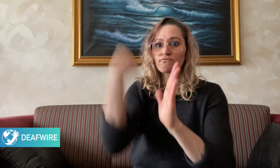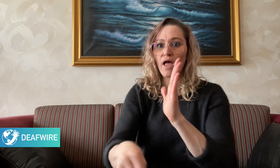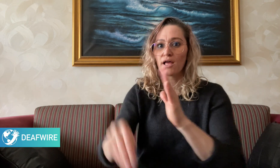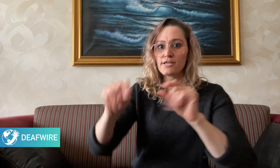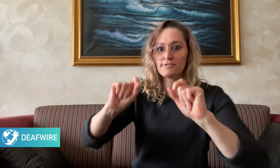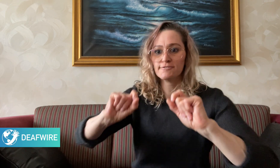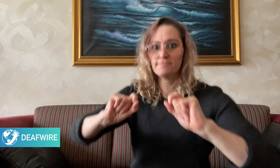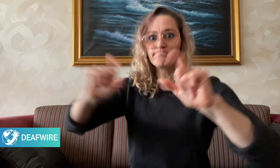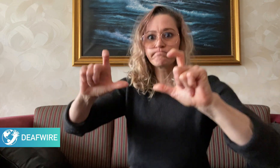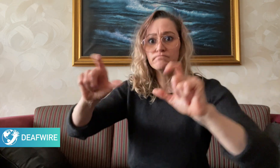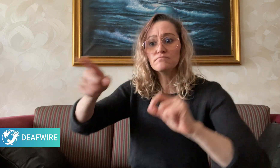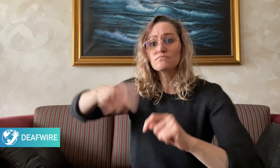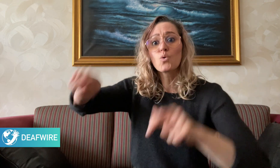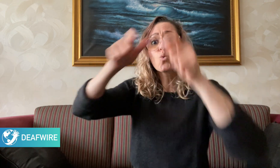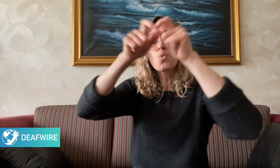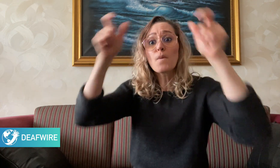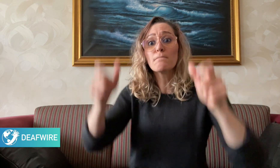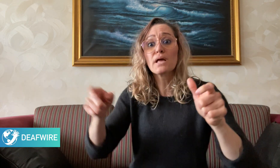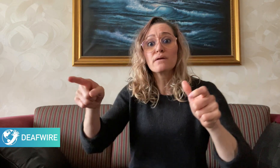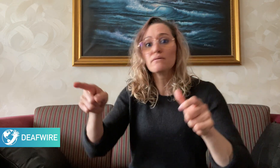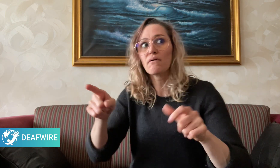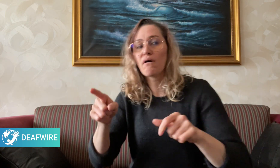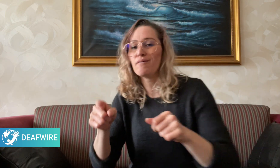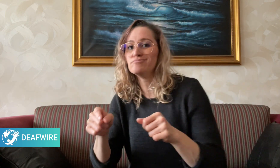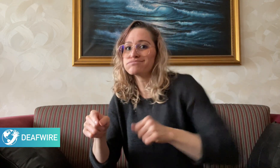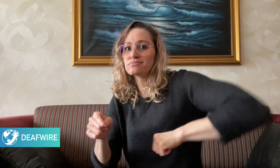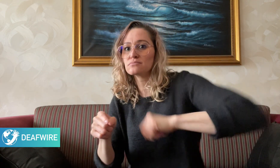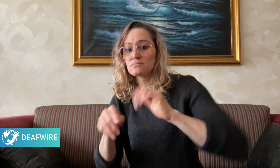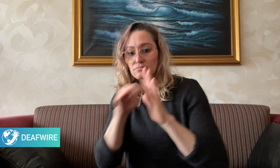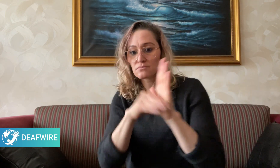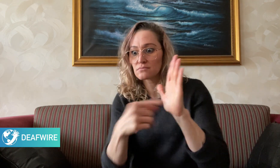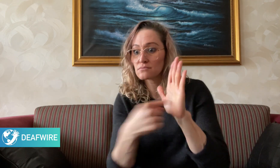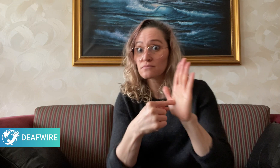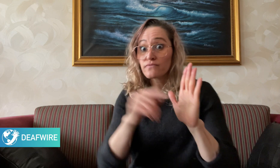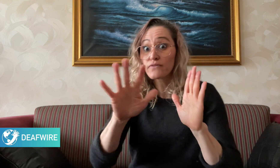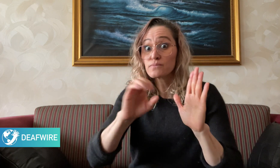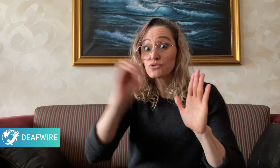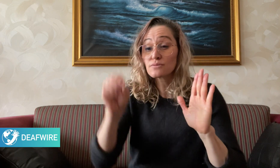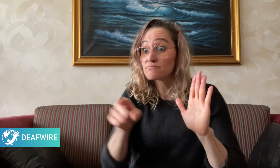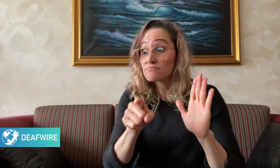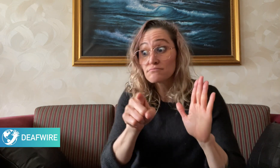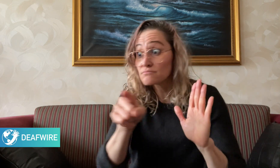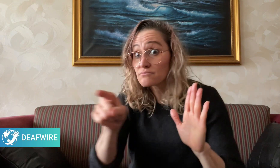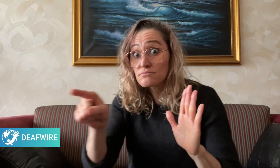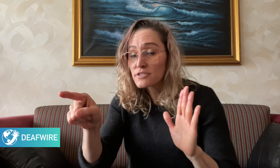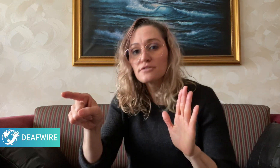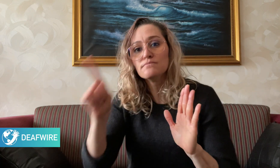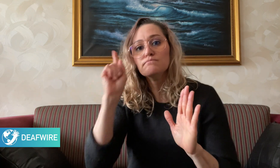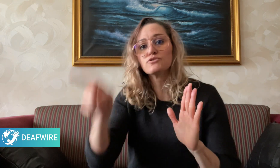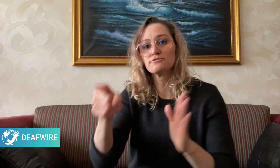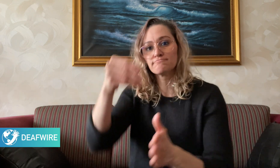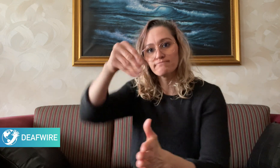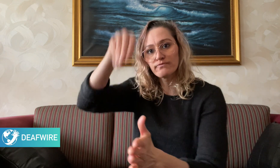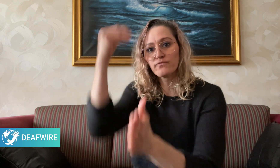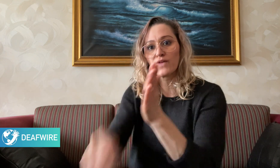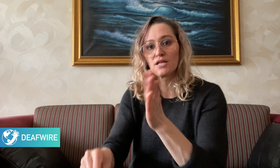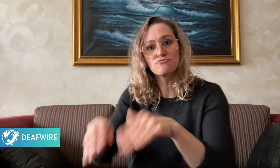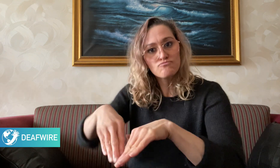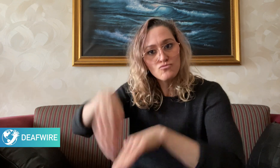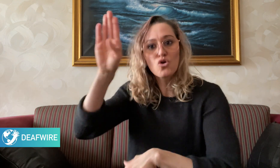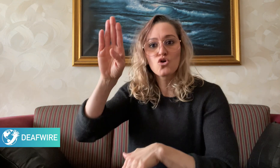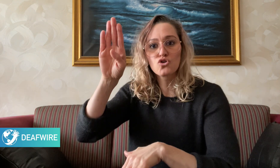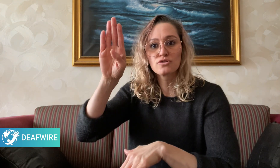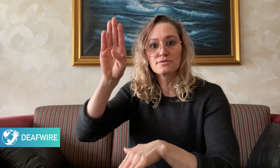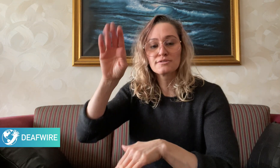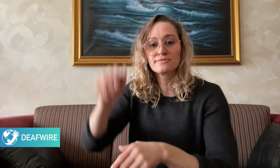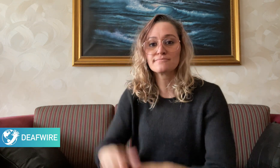on companies that do not meet the 5% hiring requirement.